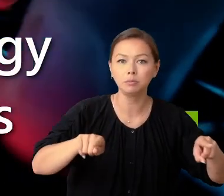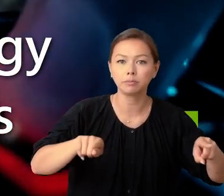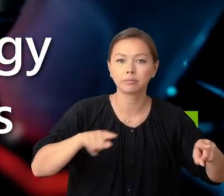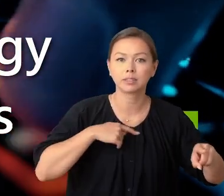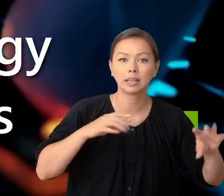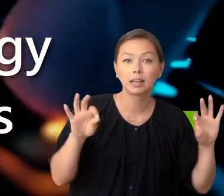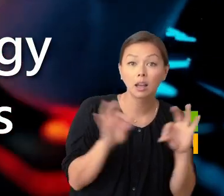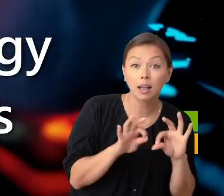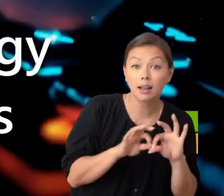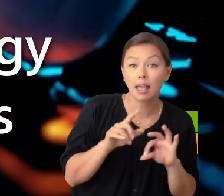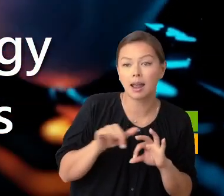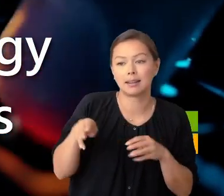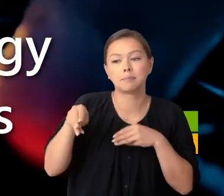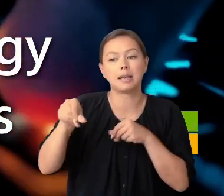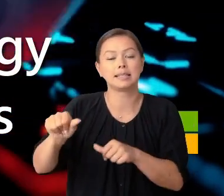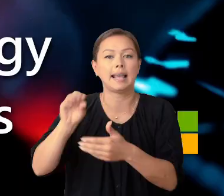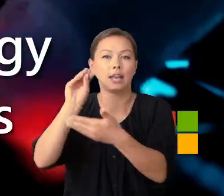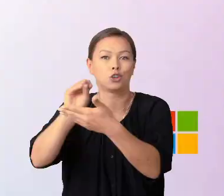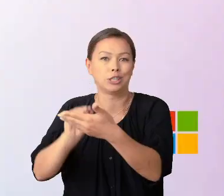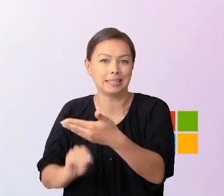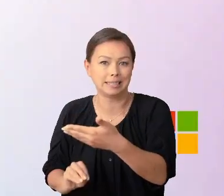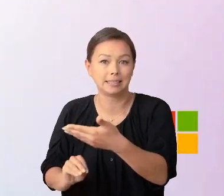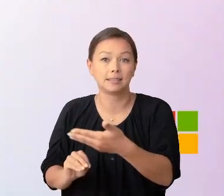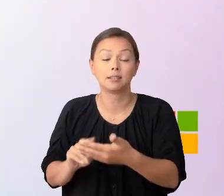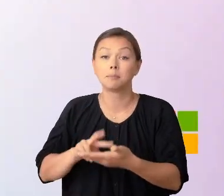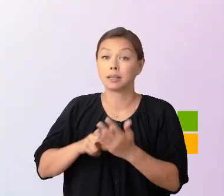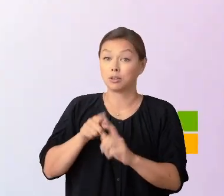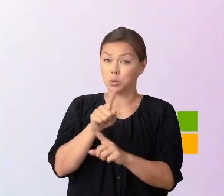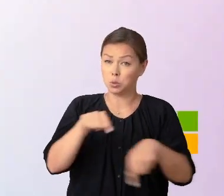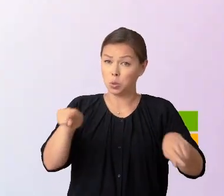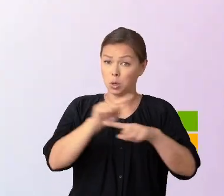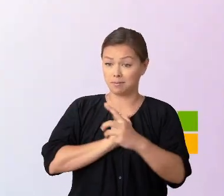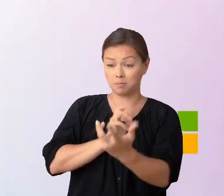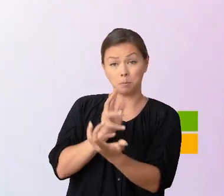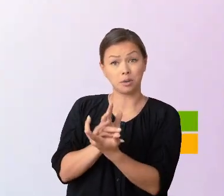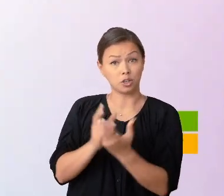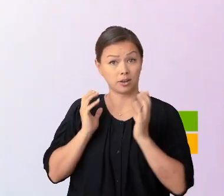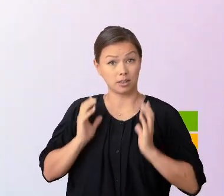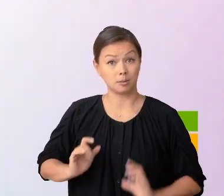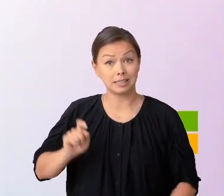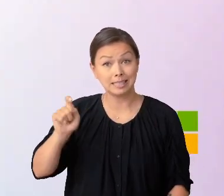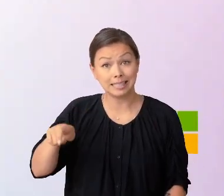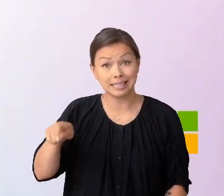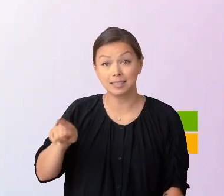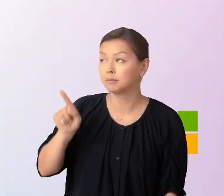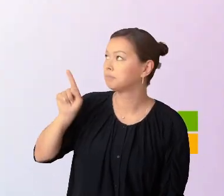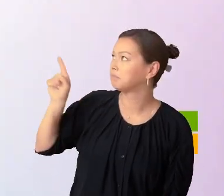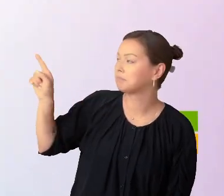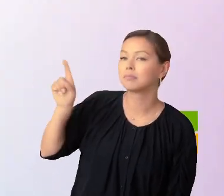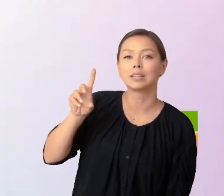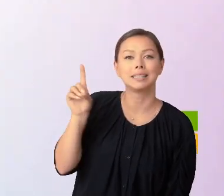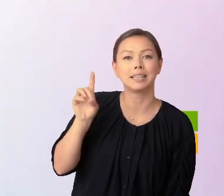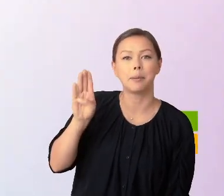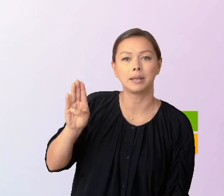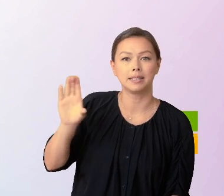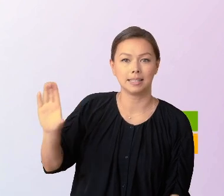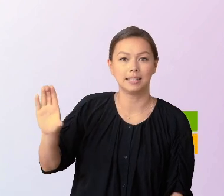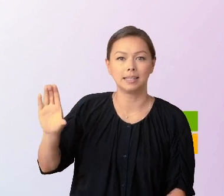expense entry and end-user onboarding. To meet the customer's unique business needs, Encore Business Solutions implemented Microsoft